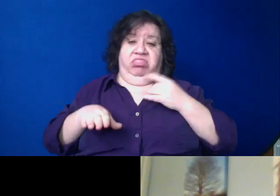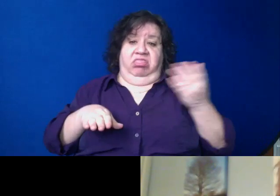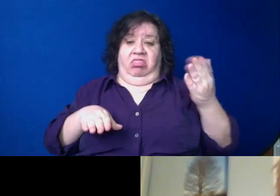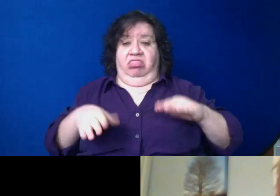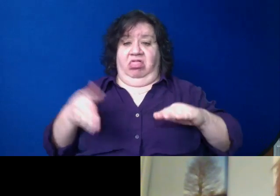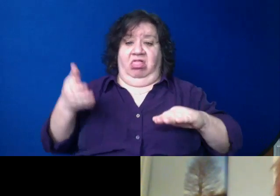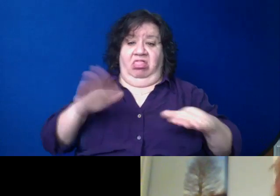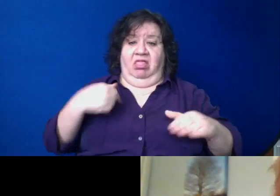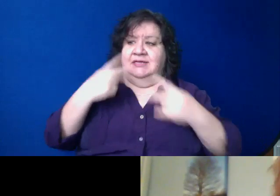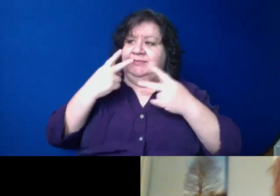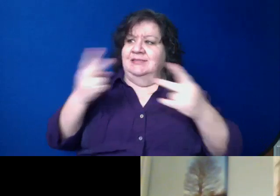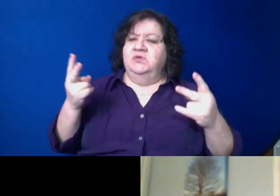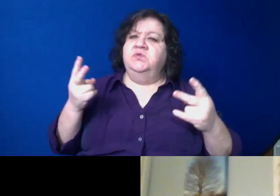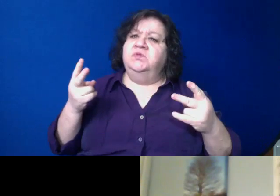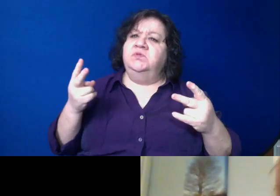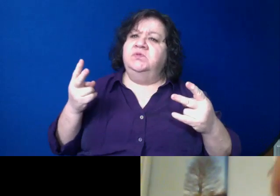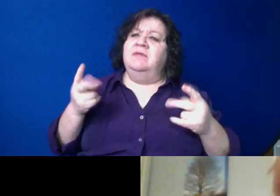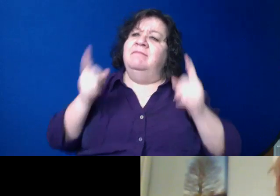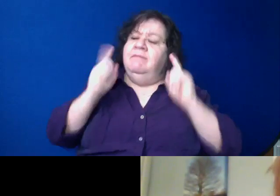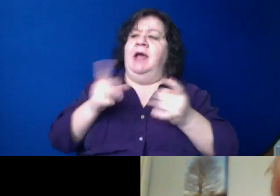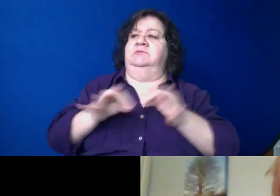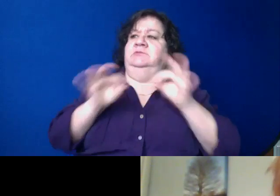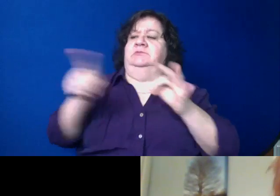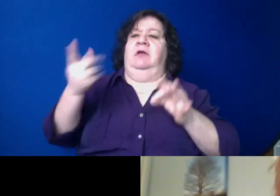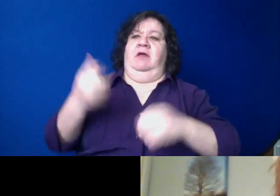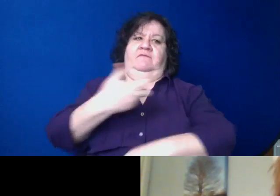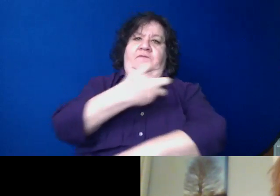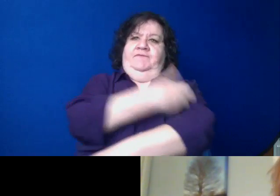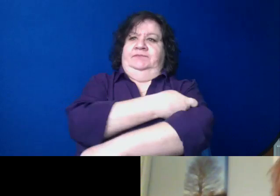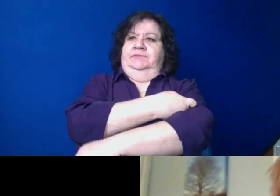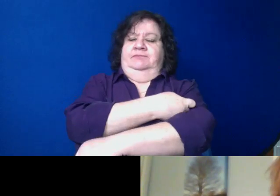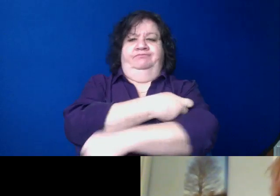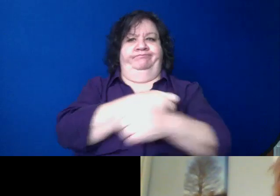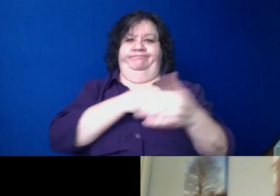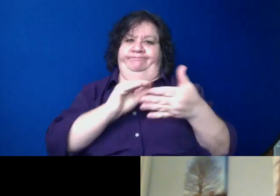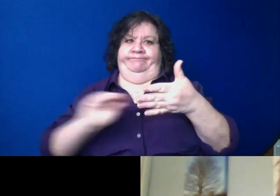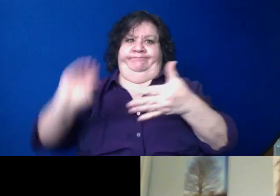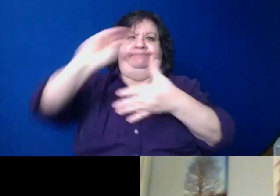informed consent and that the vaccinations are explained very well to everyone and that that's